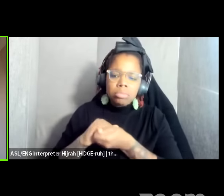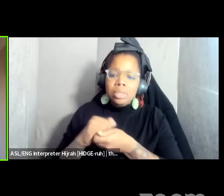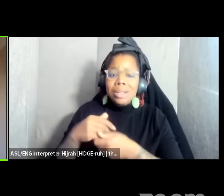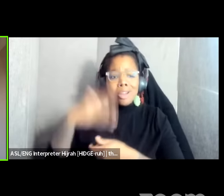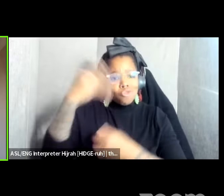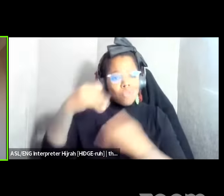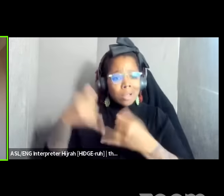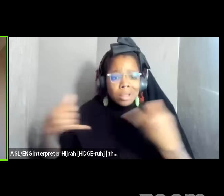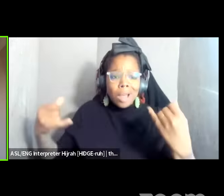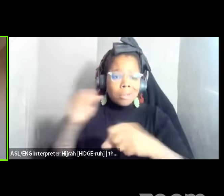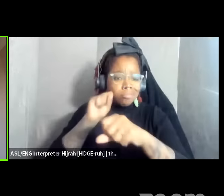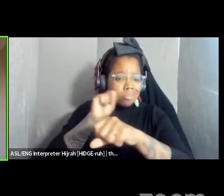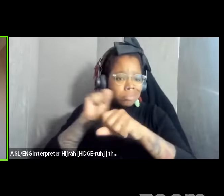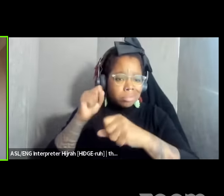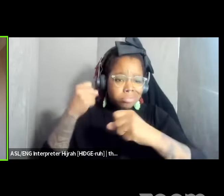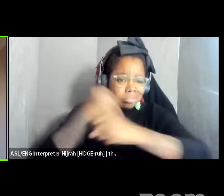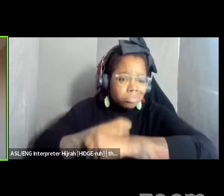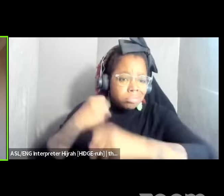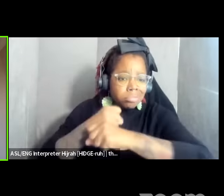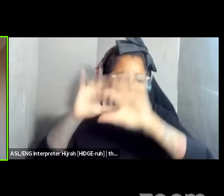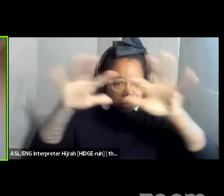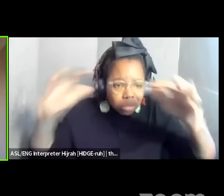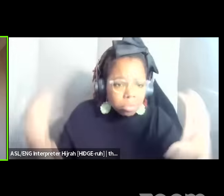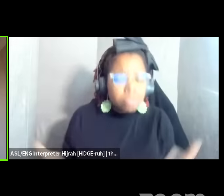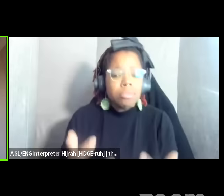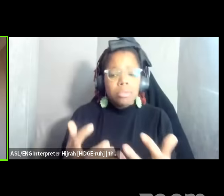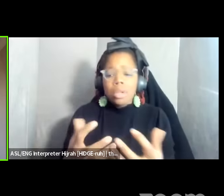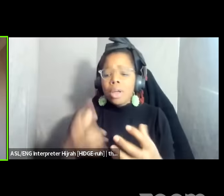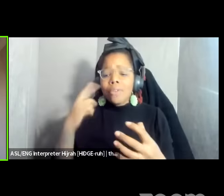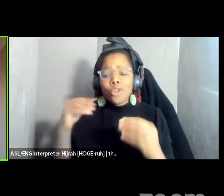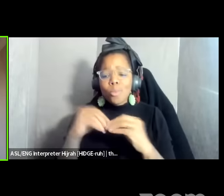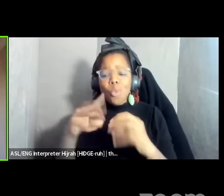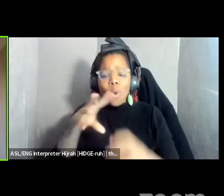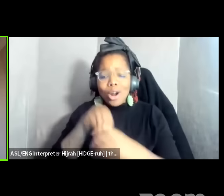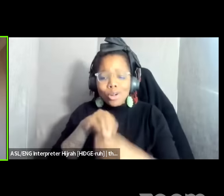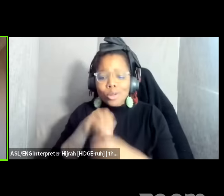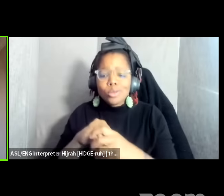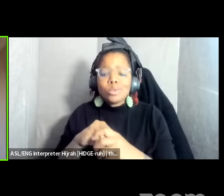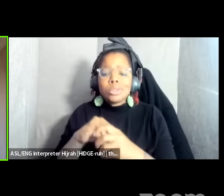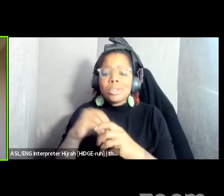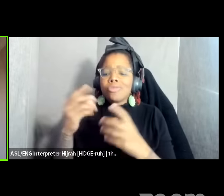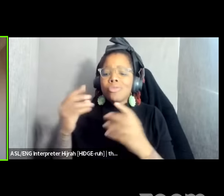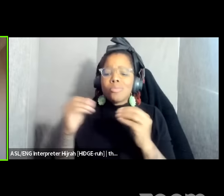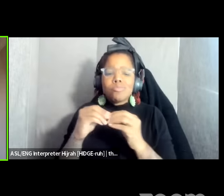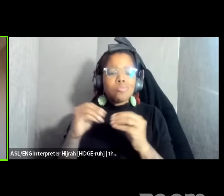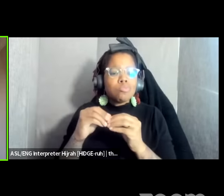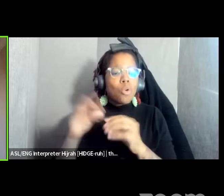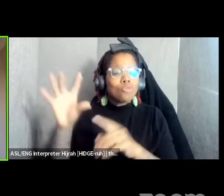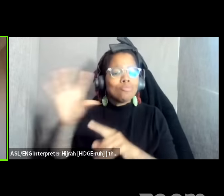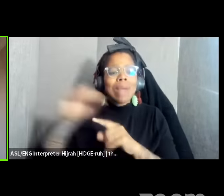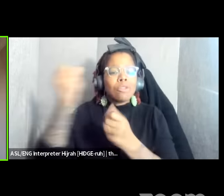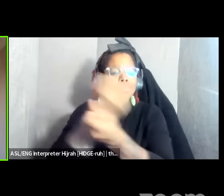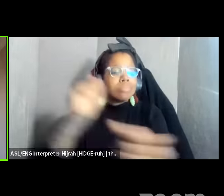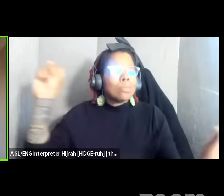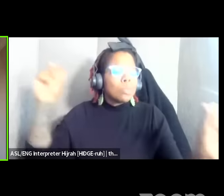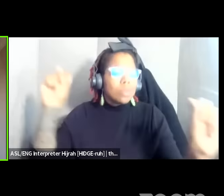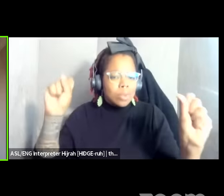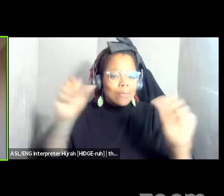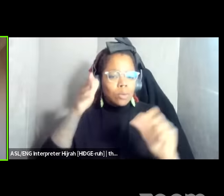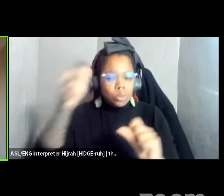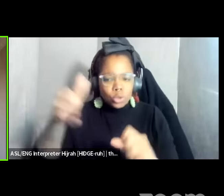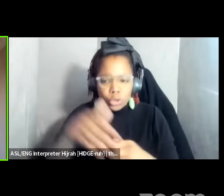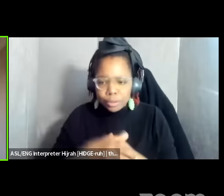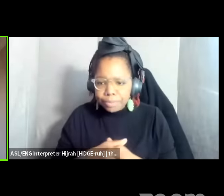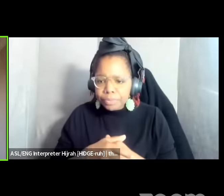around the world uh fighting for a more inclusive radical liberatory future um in 2011 you mentioned